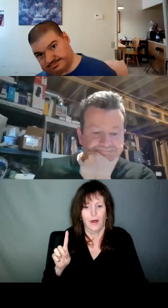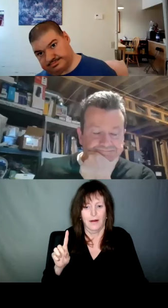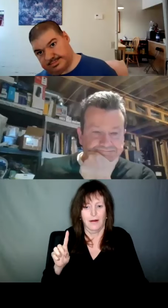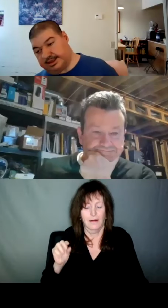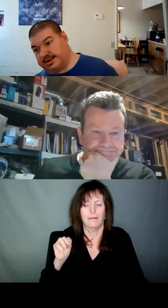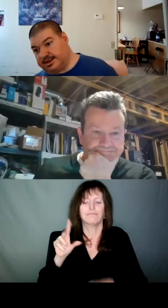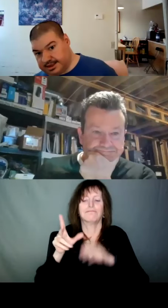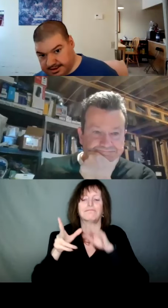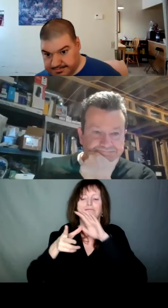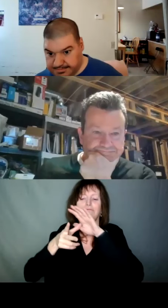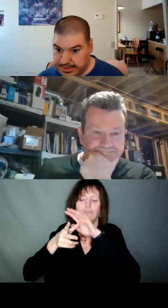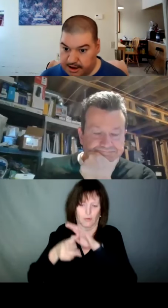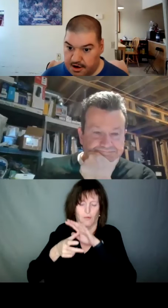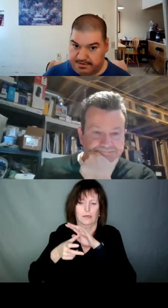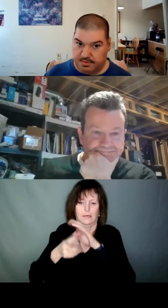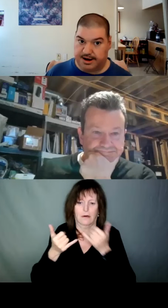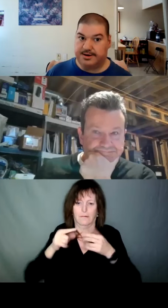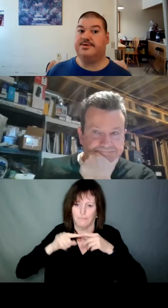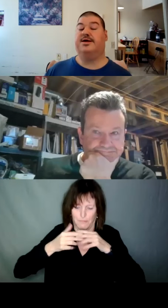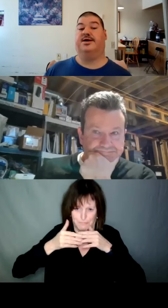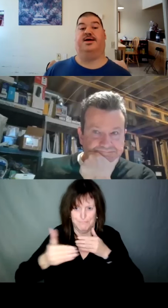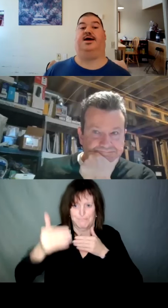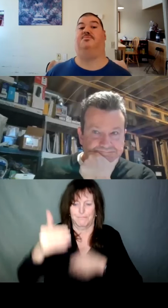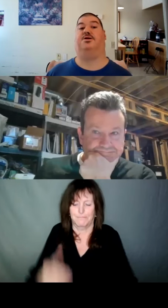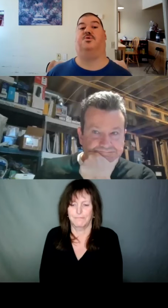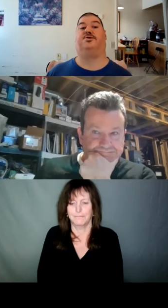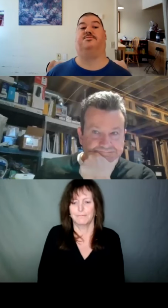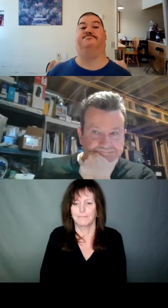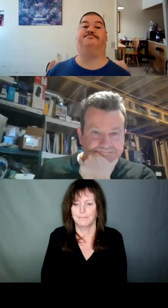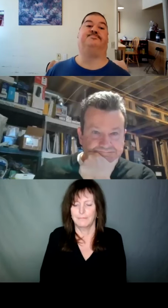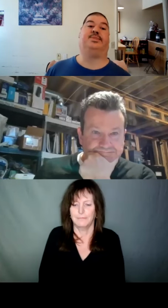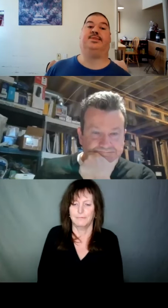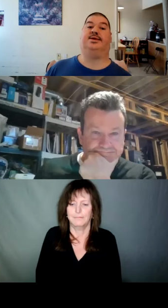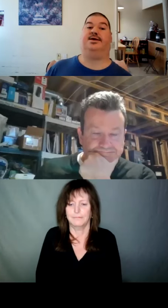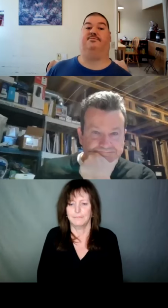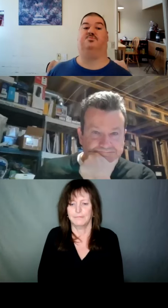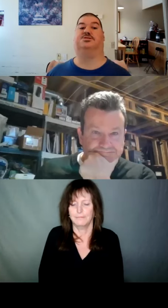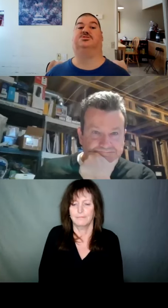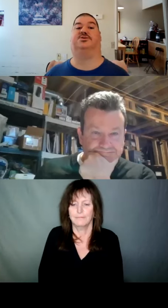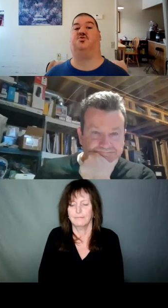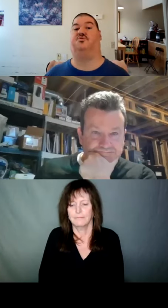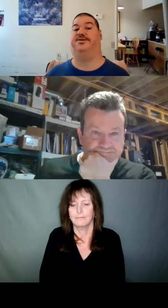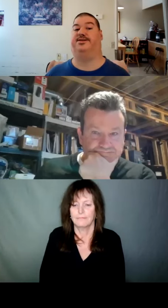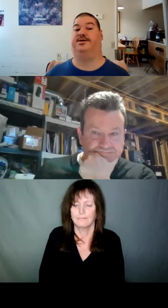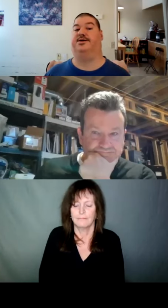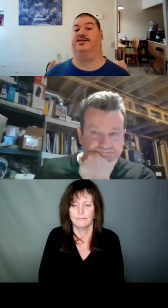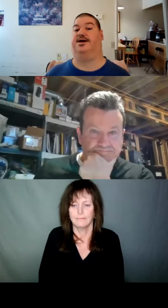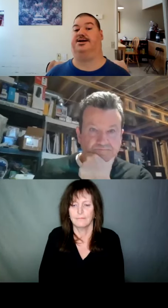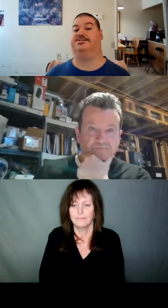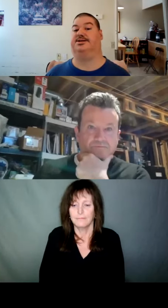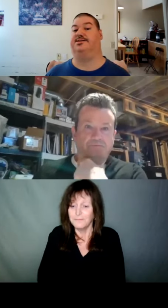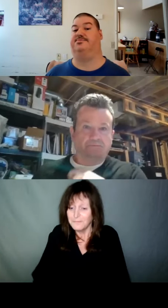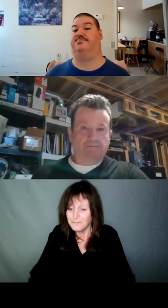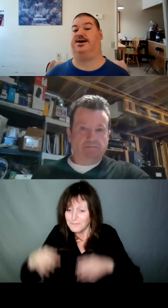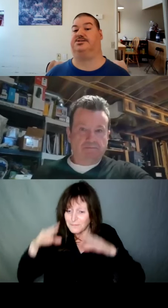10, nine, eight, seven, six, five , four, three, two , one .